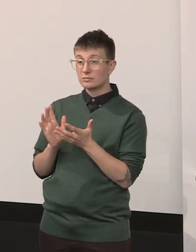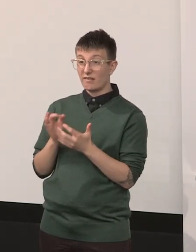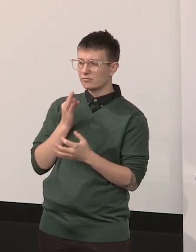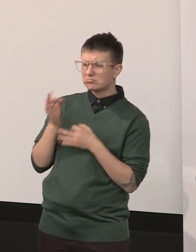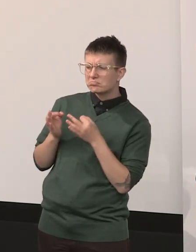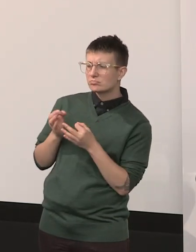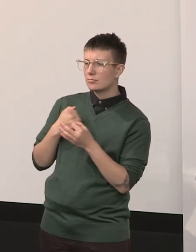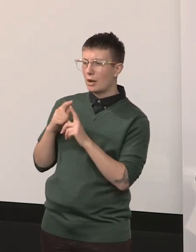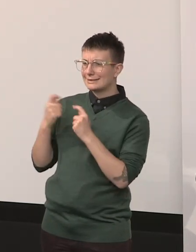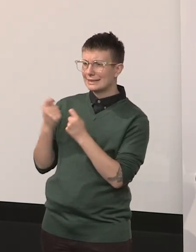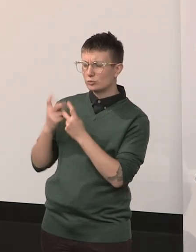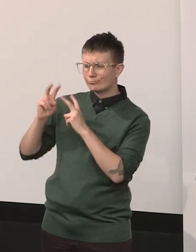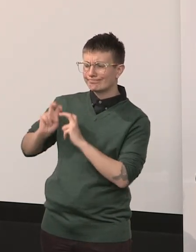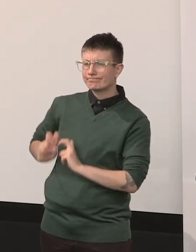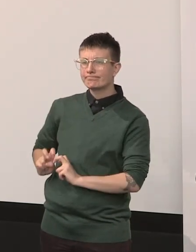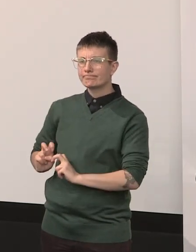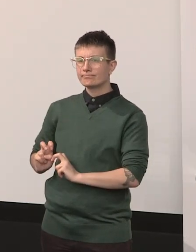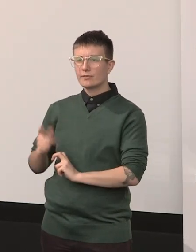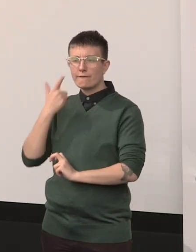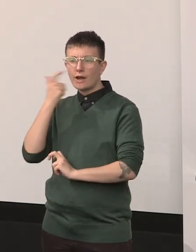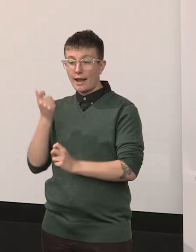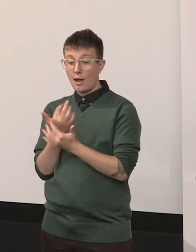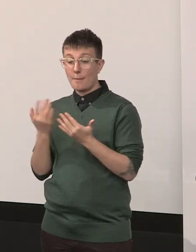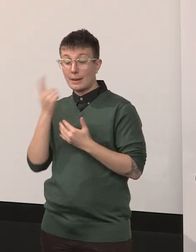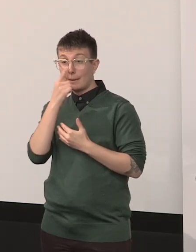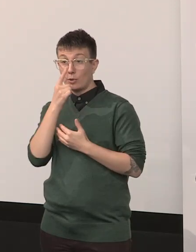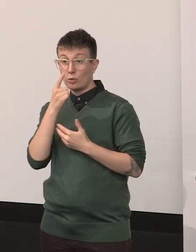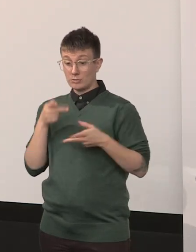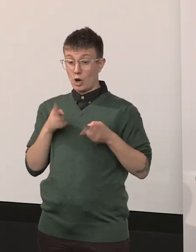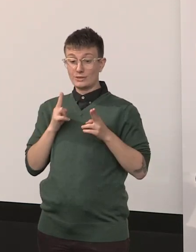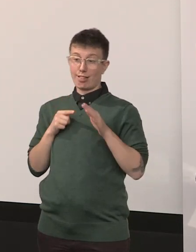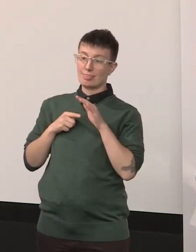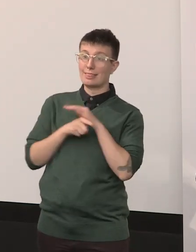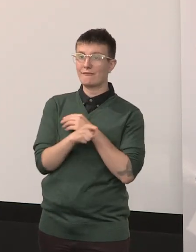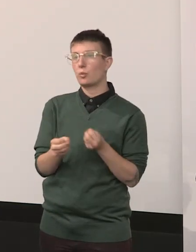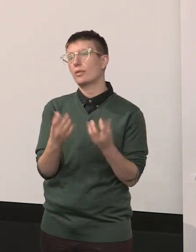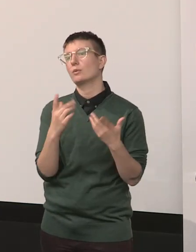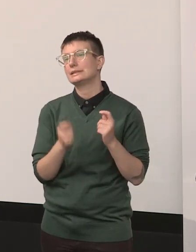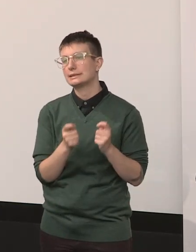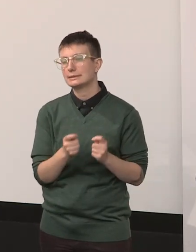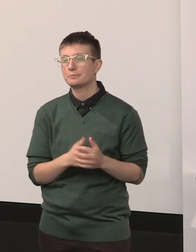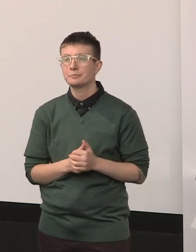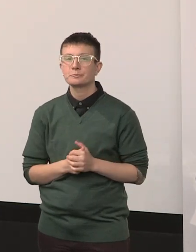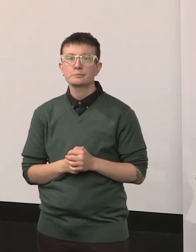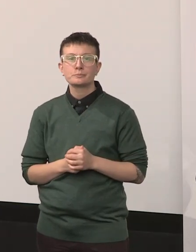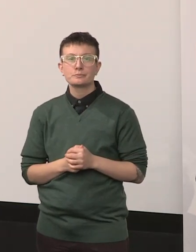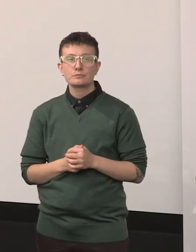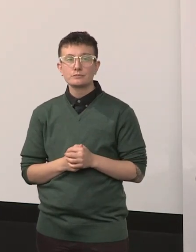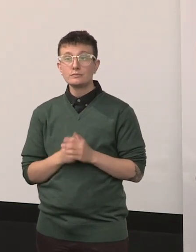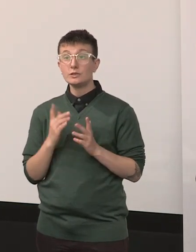some time to stand it up. So, and as part of that, I've asked them to review and go back and just look at how many